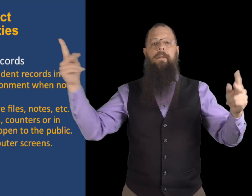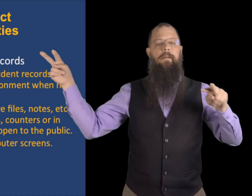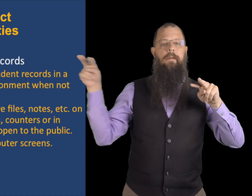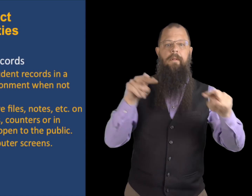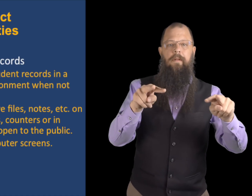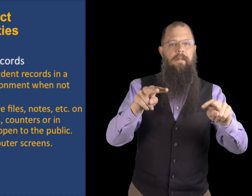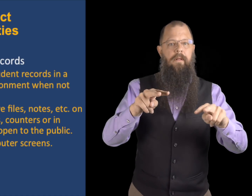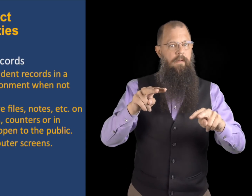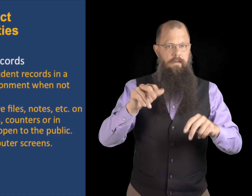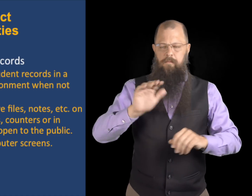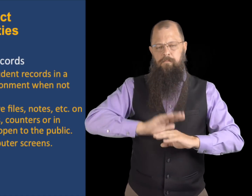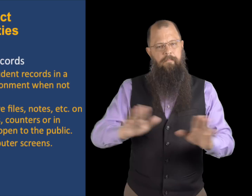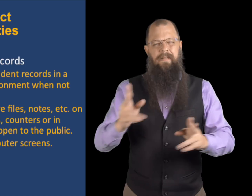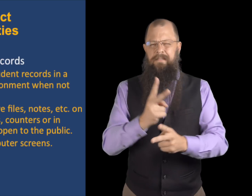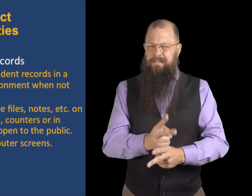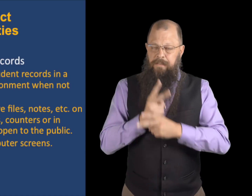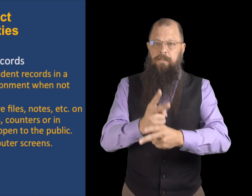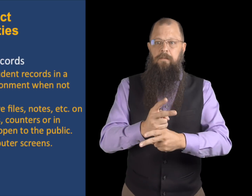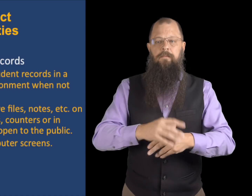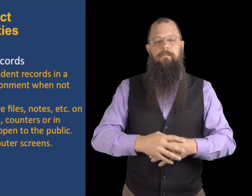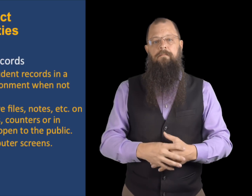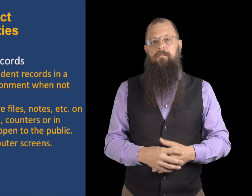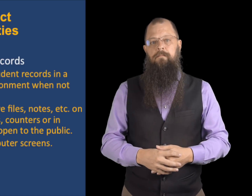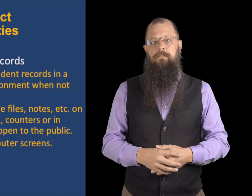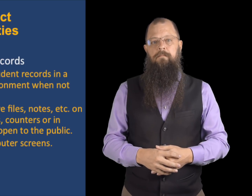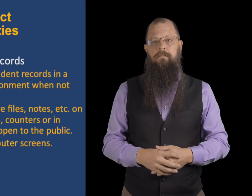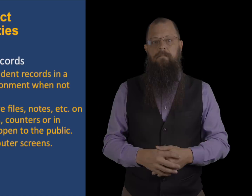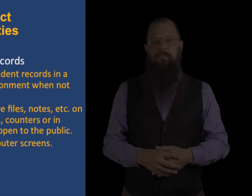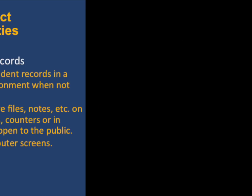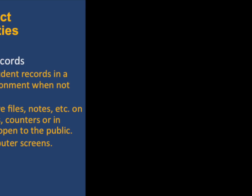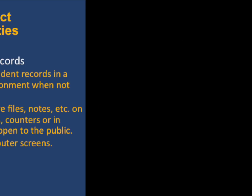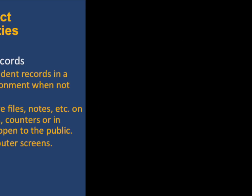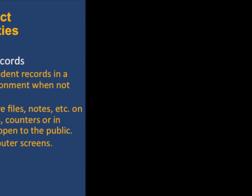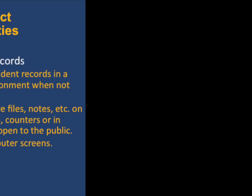keep your computer screen secure.